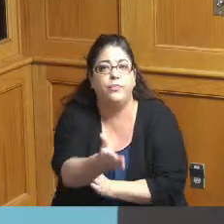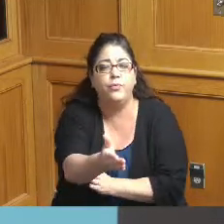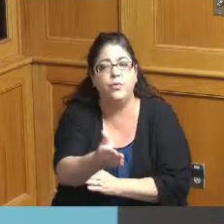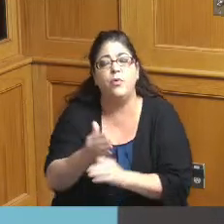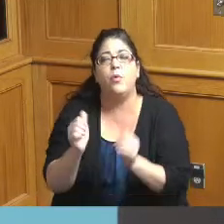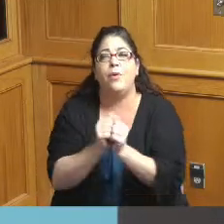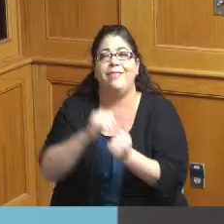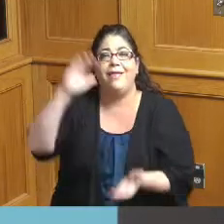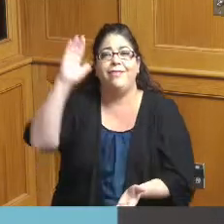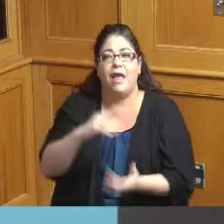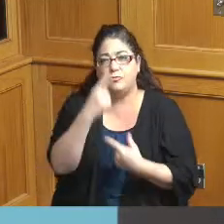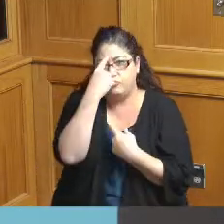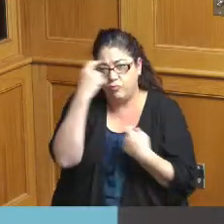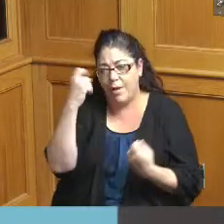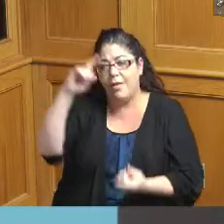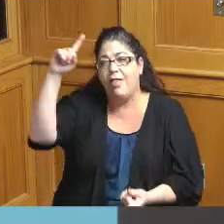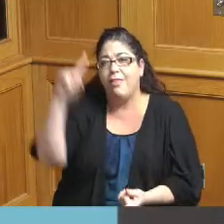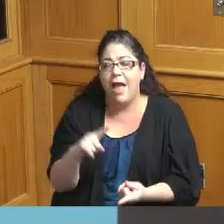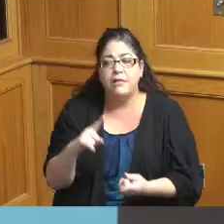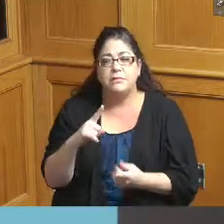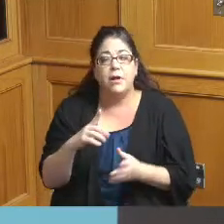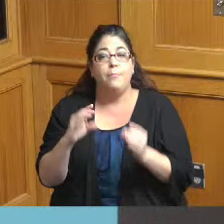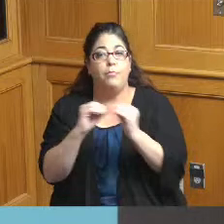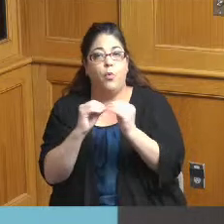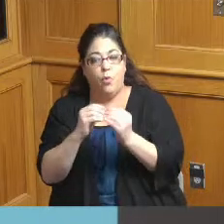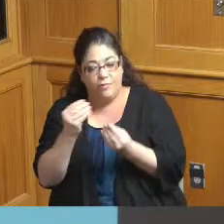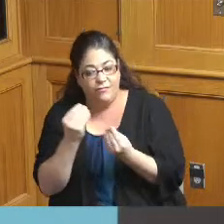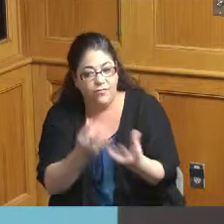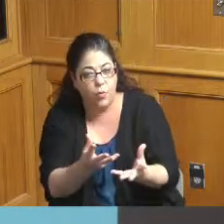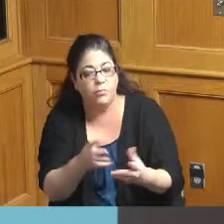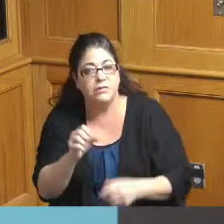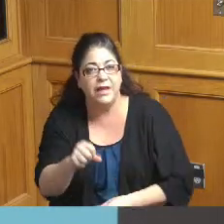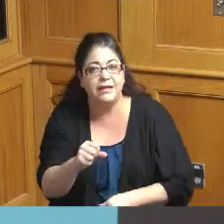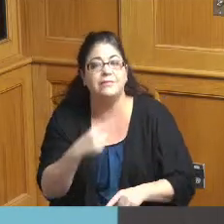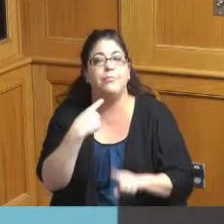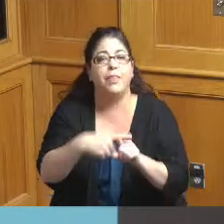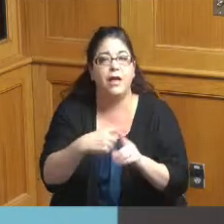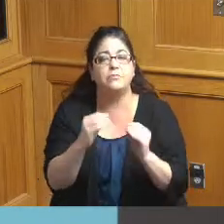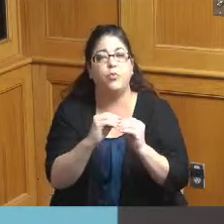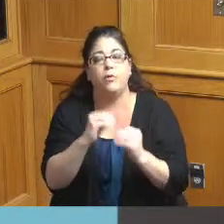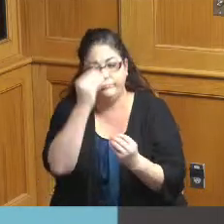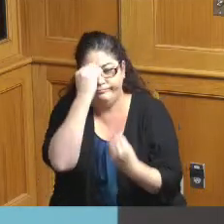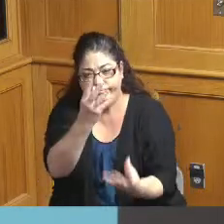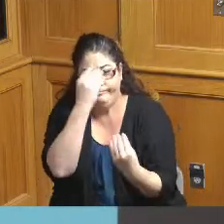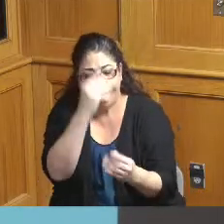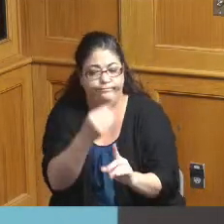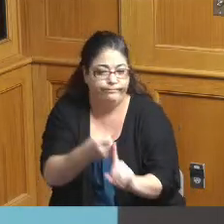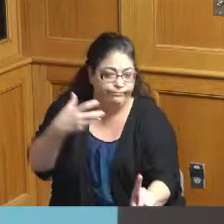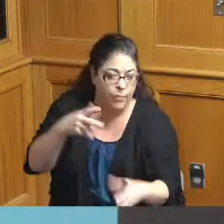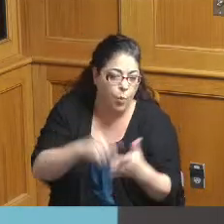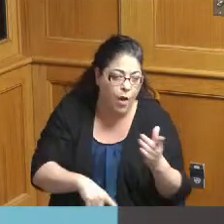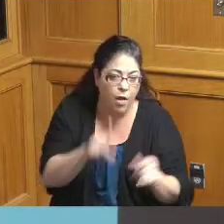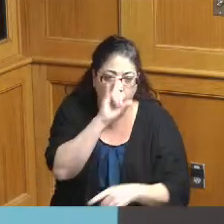more supportive but also more educational in terms of what that process looks like and that is the